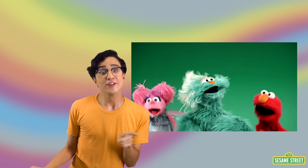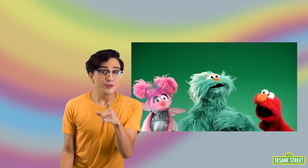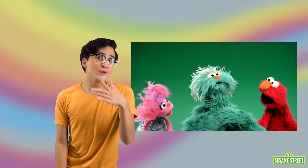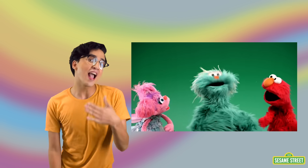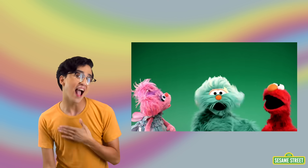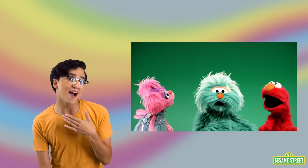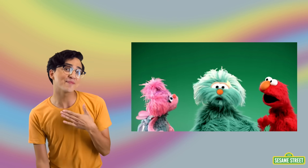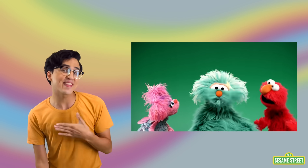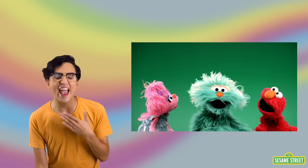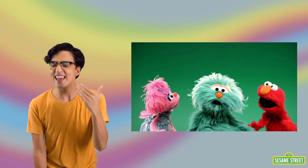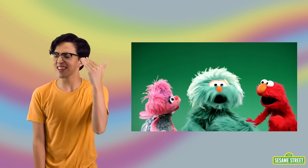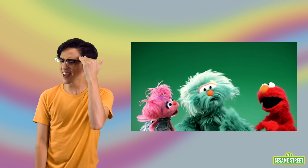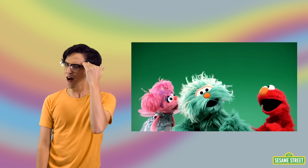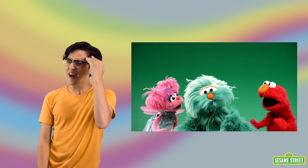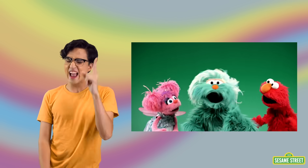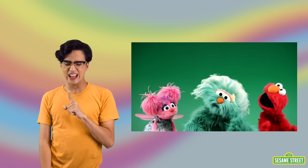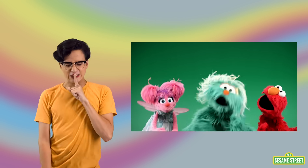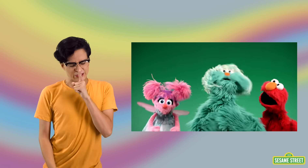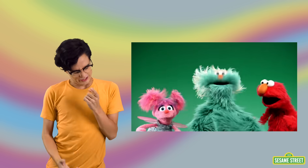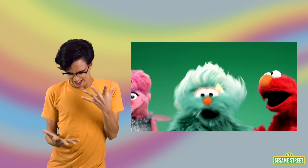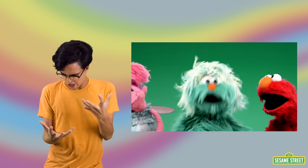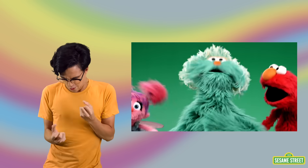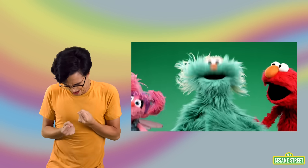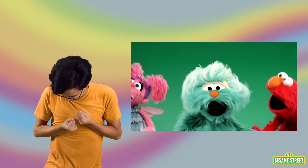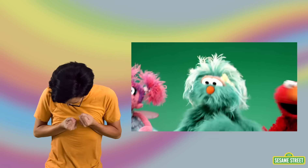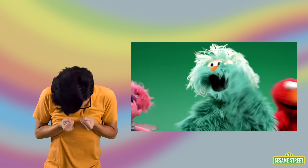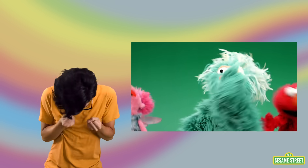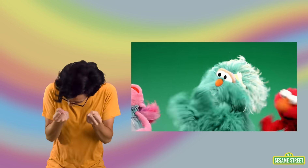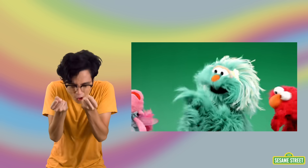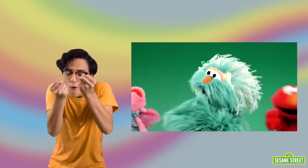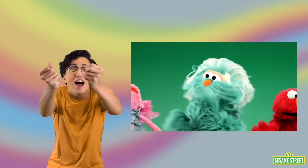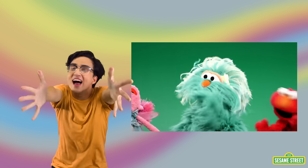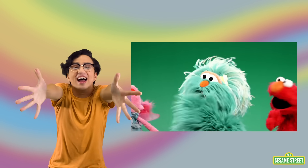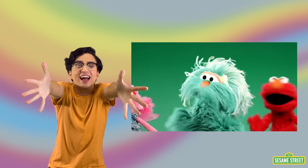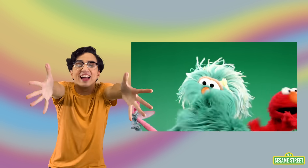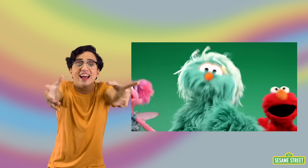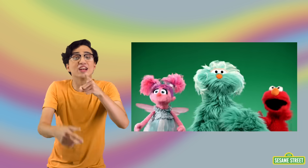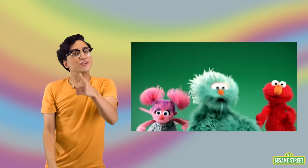If you're happy and you know it And you really wanna show it